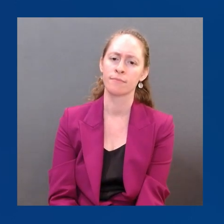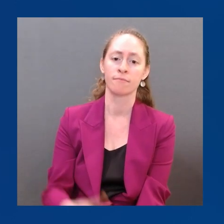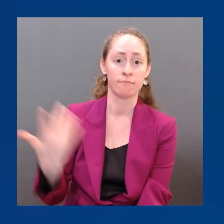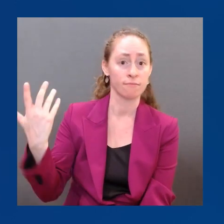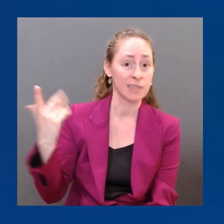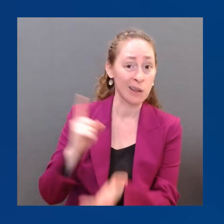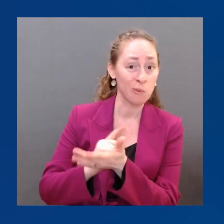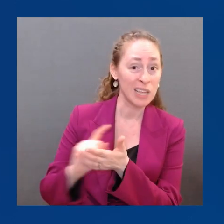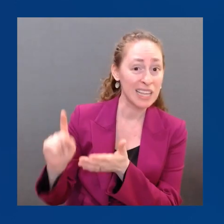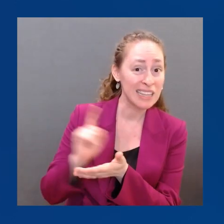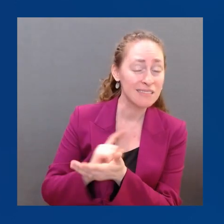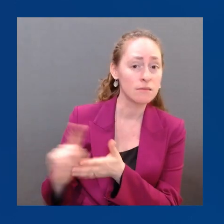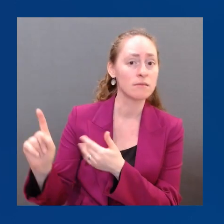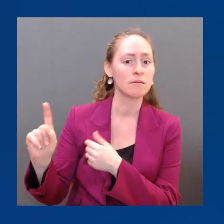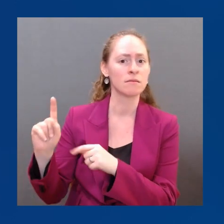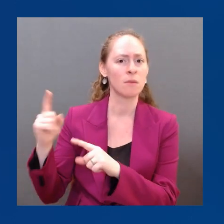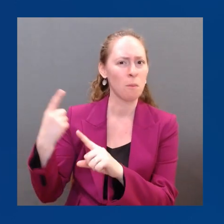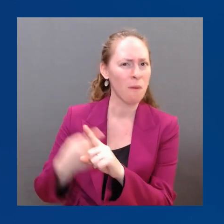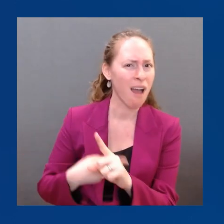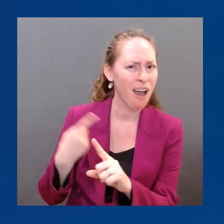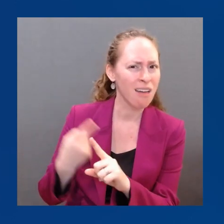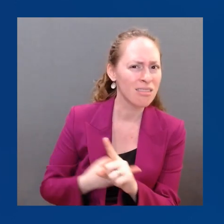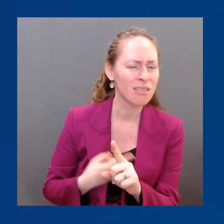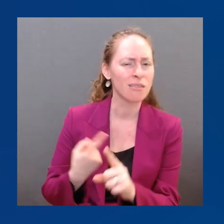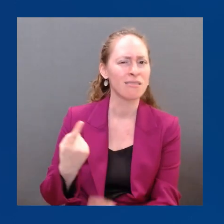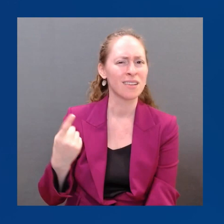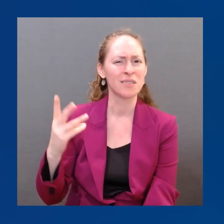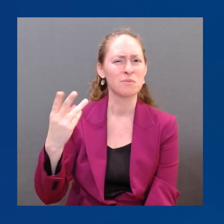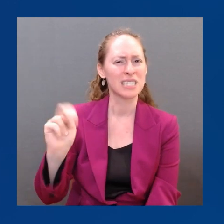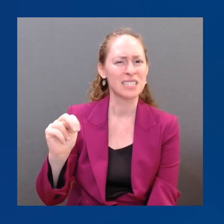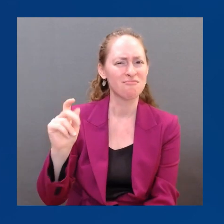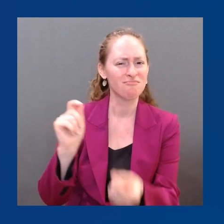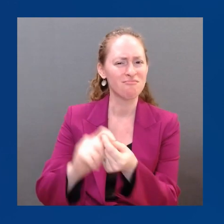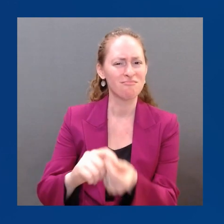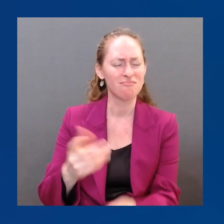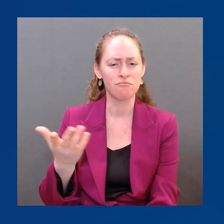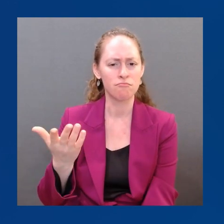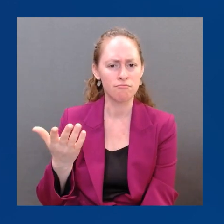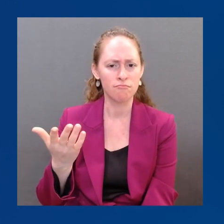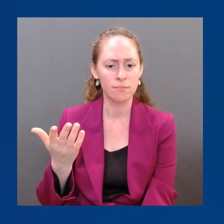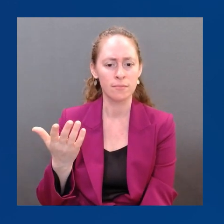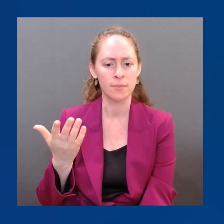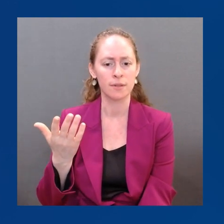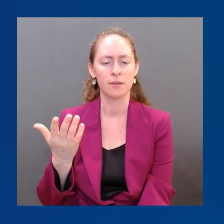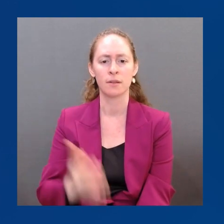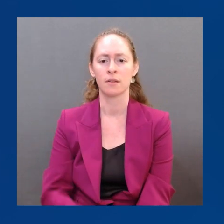that you feel that Congress has been receptive to what you've been talking about in terms of funding,